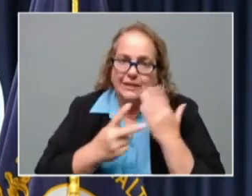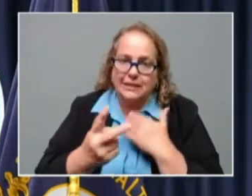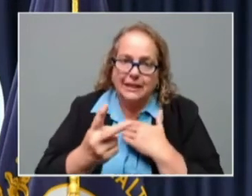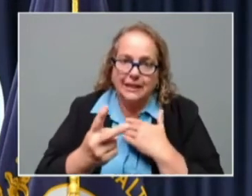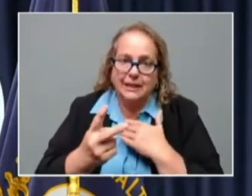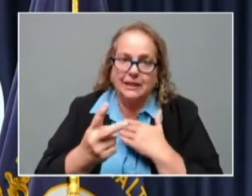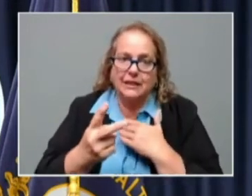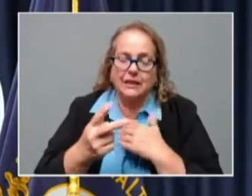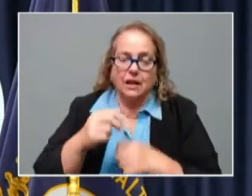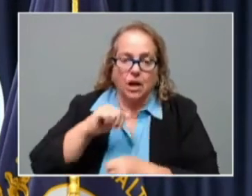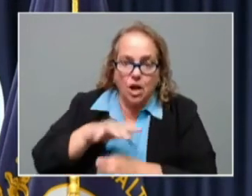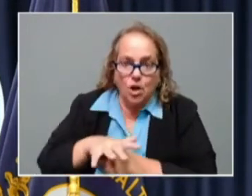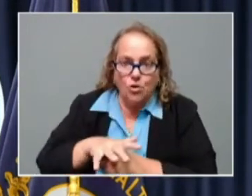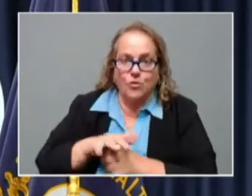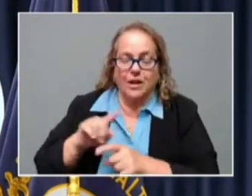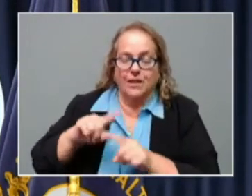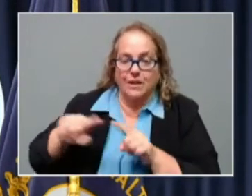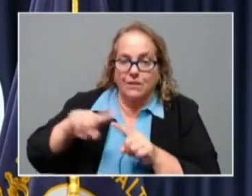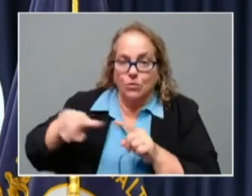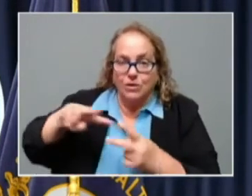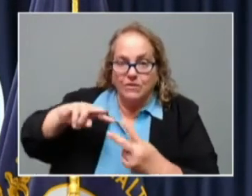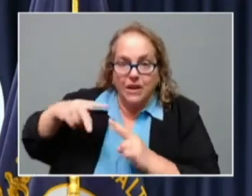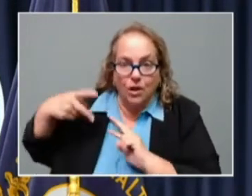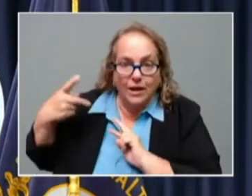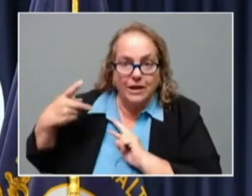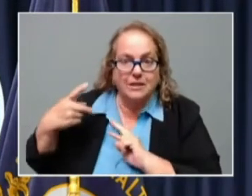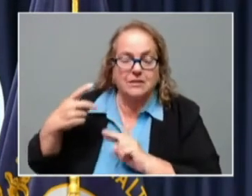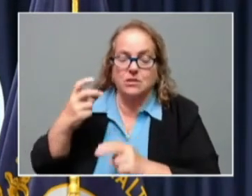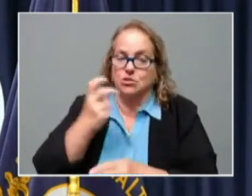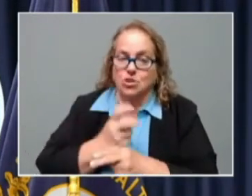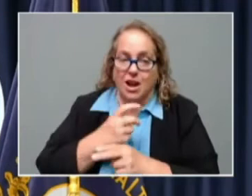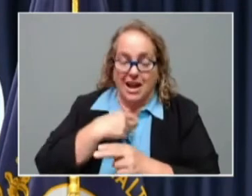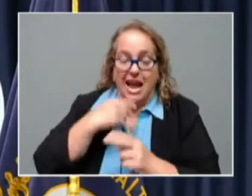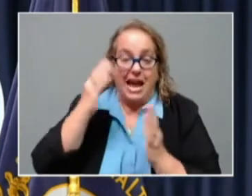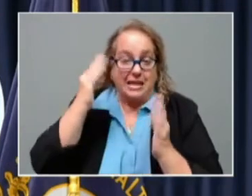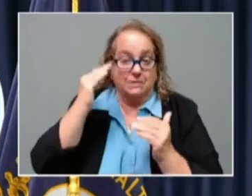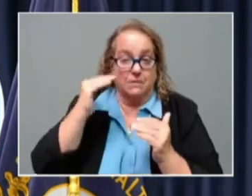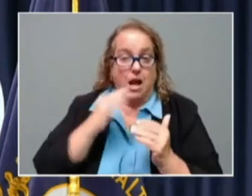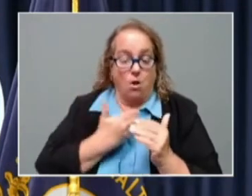are out there. I certainly anticipate that our hospitals will need help uh to